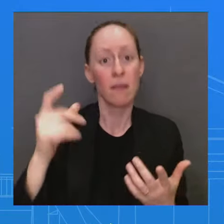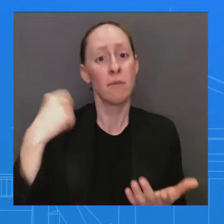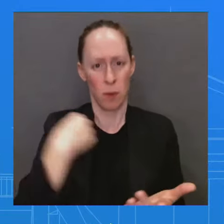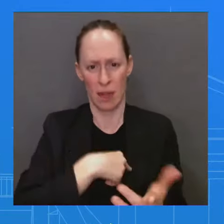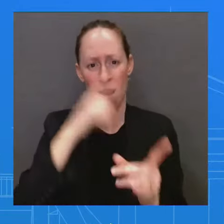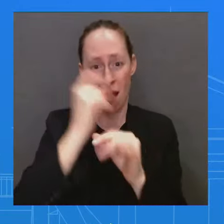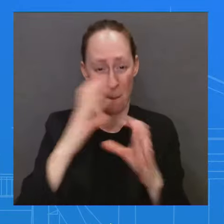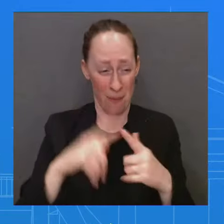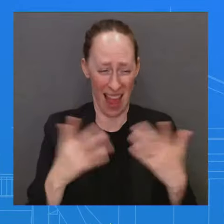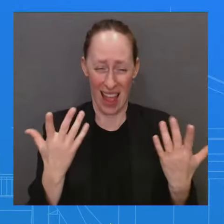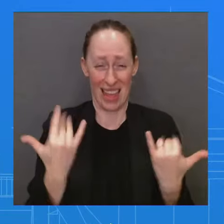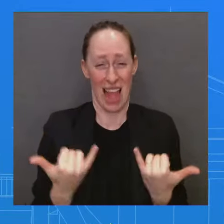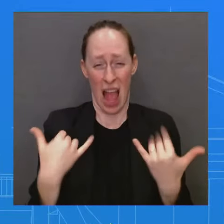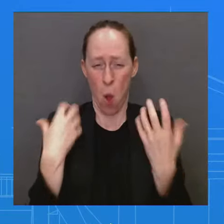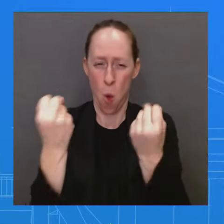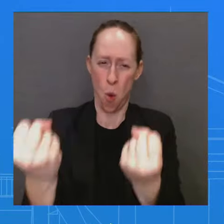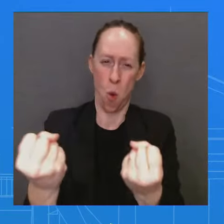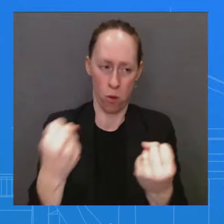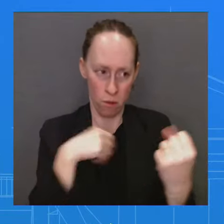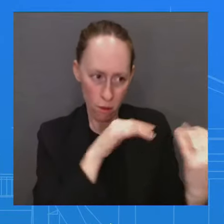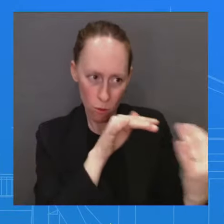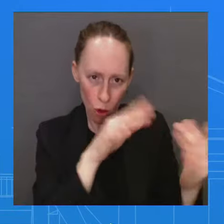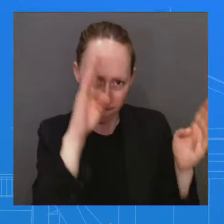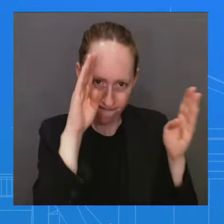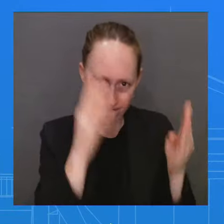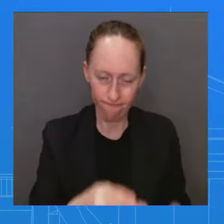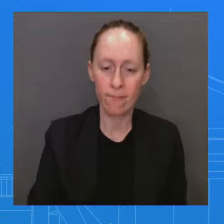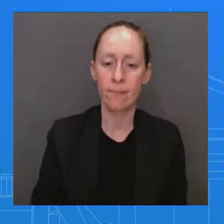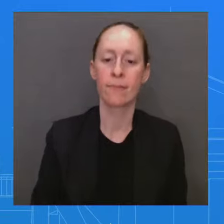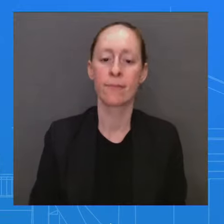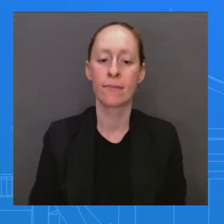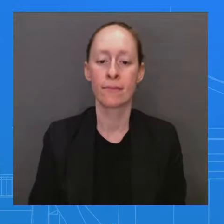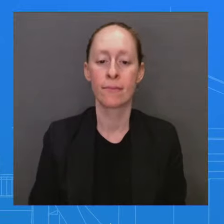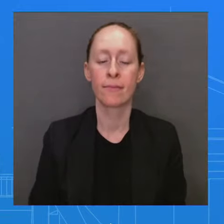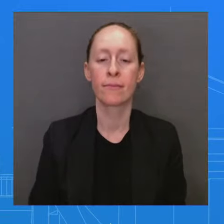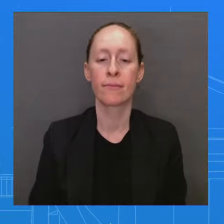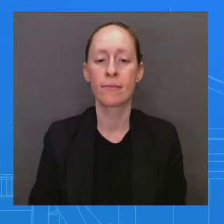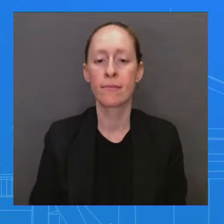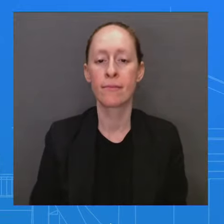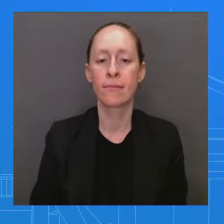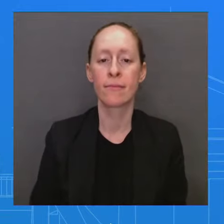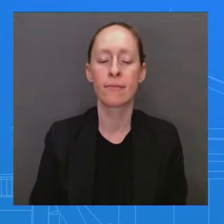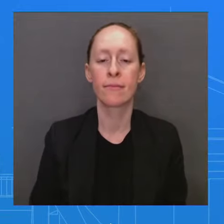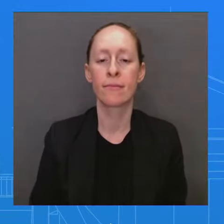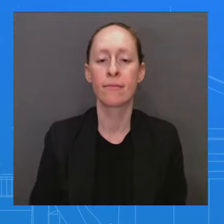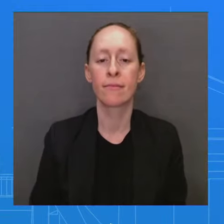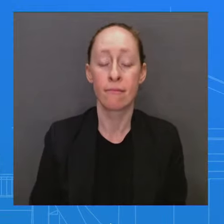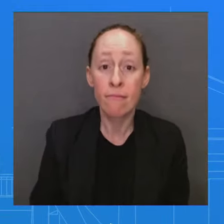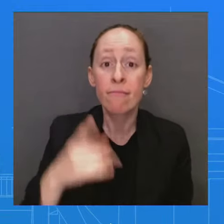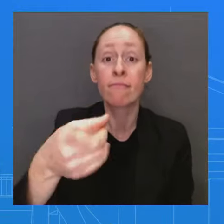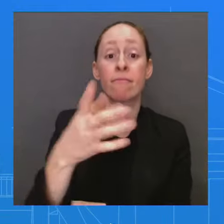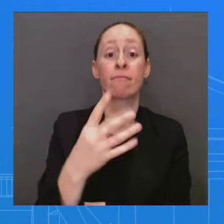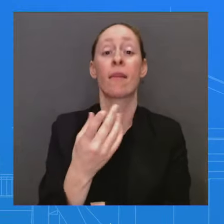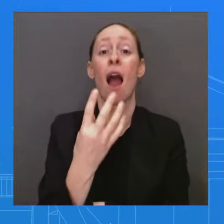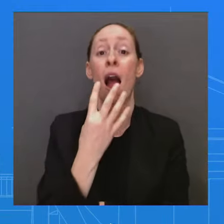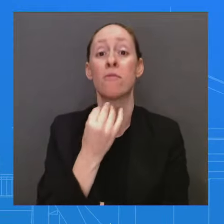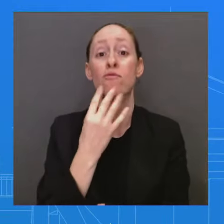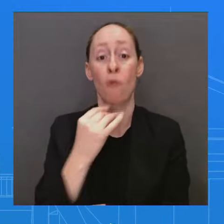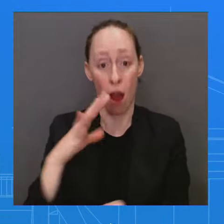about the legality of a reoccupation of Gaza by Israel and whether that's a temporary thing or a more permanent thing? Mr. Kirby: I don't believe we've taken a position on that.